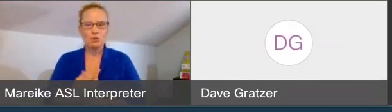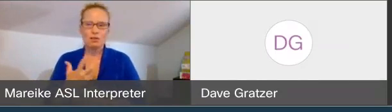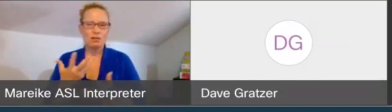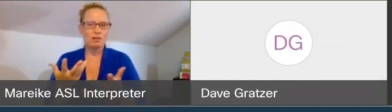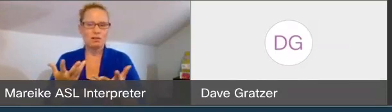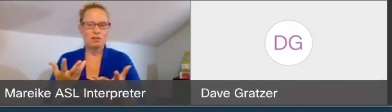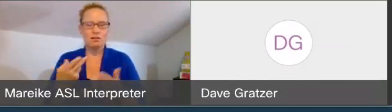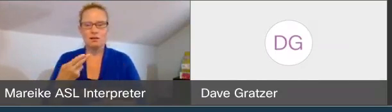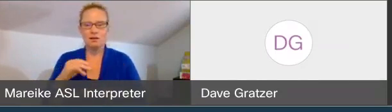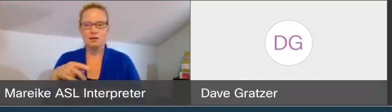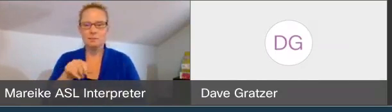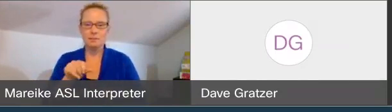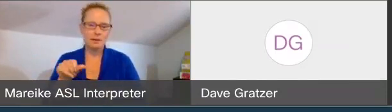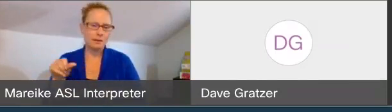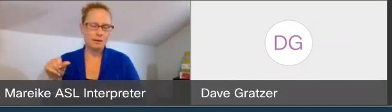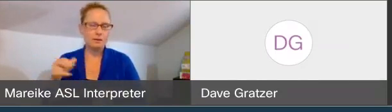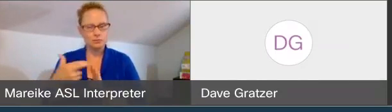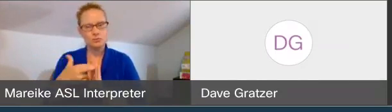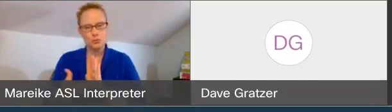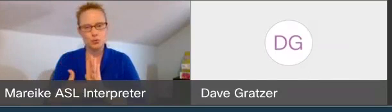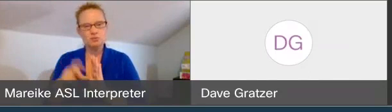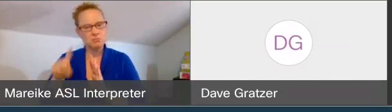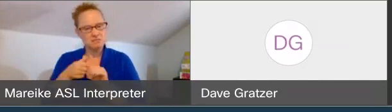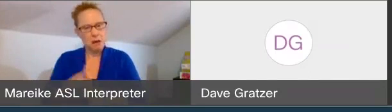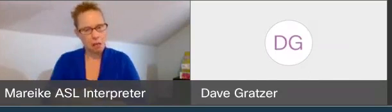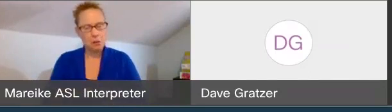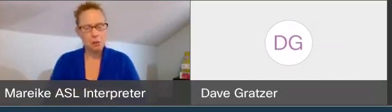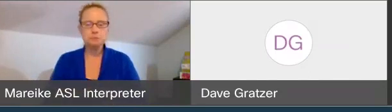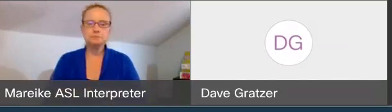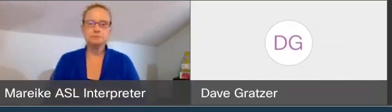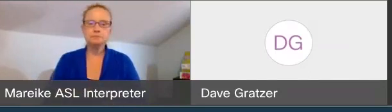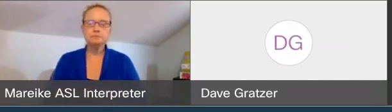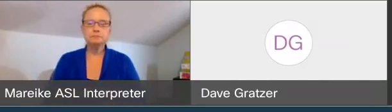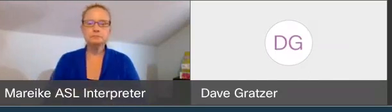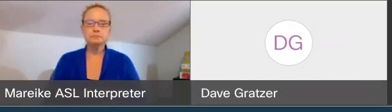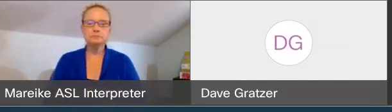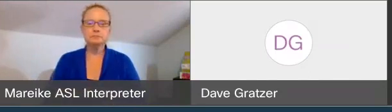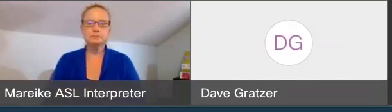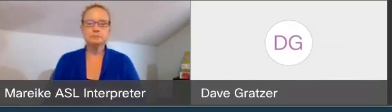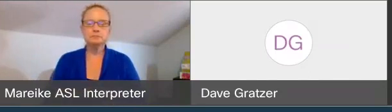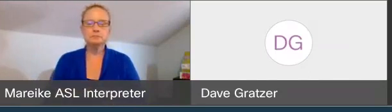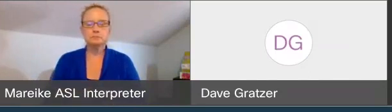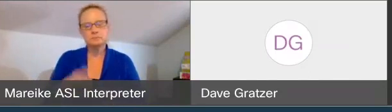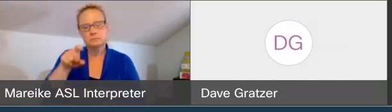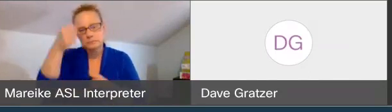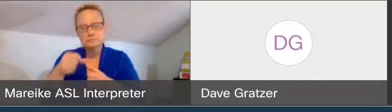HIPAA rules apply so I think part of it is just remembering that even though there's so much